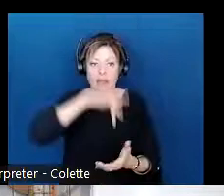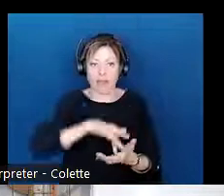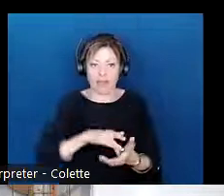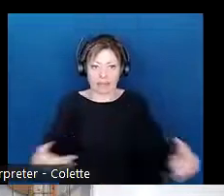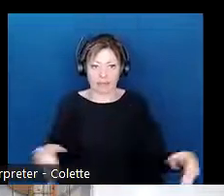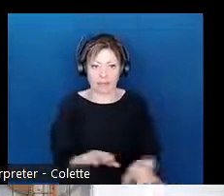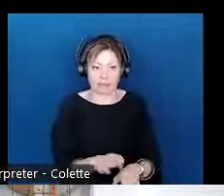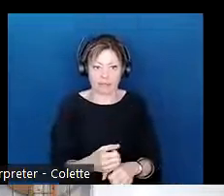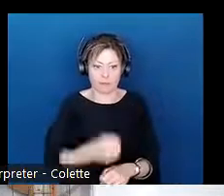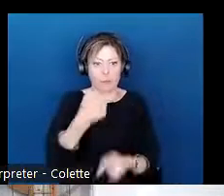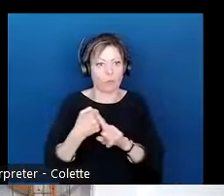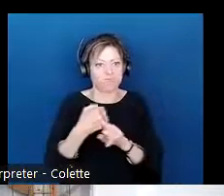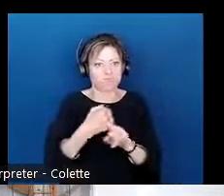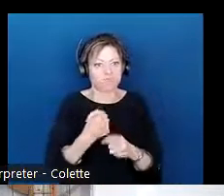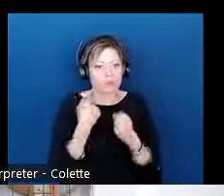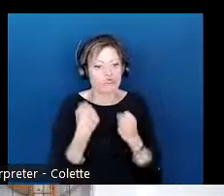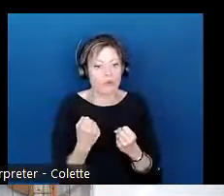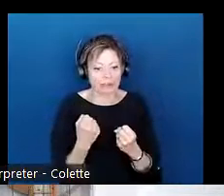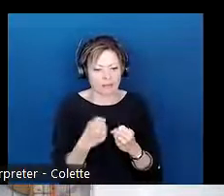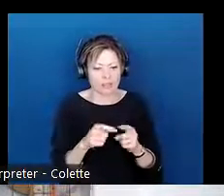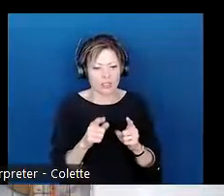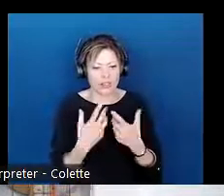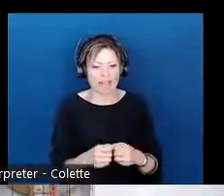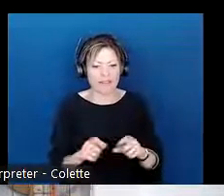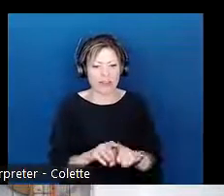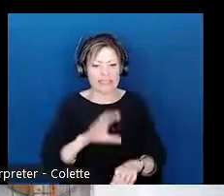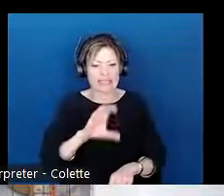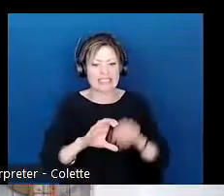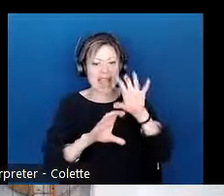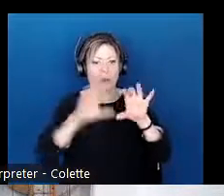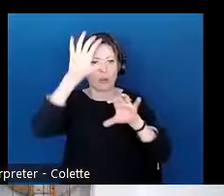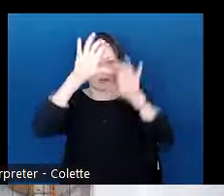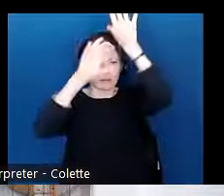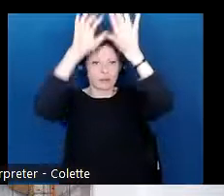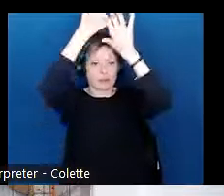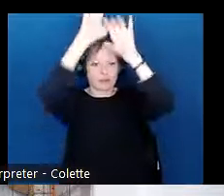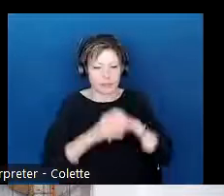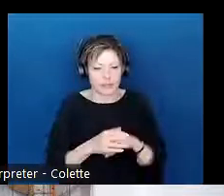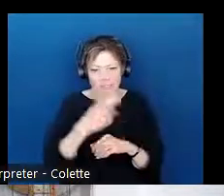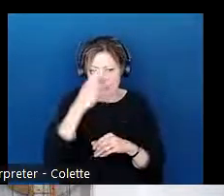to create these towers um these this is called Sentinels by Valerie McLean